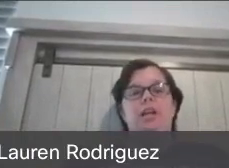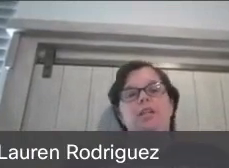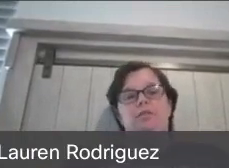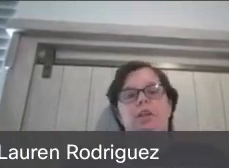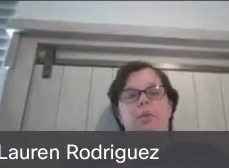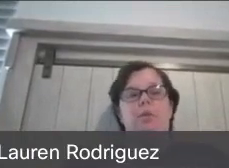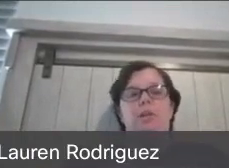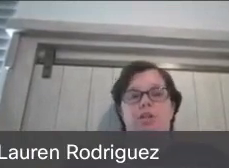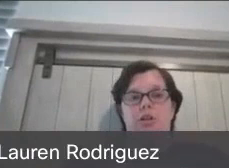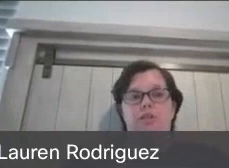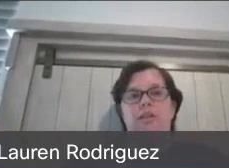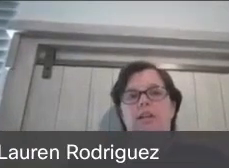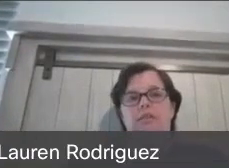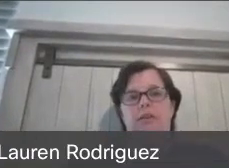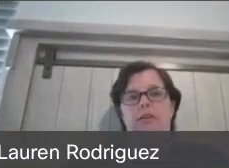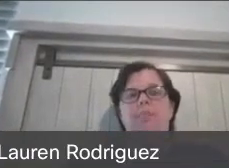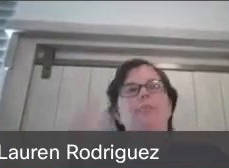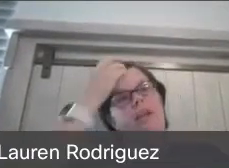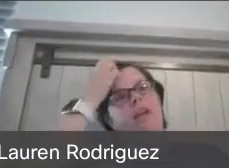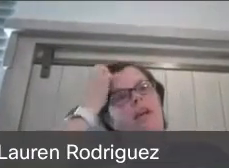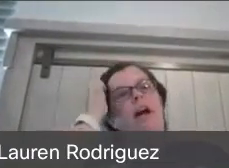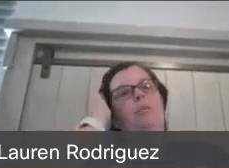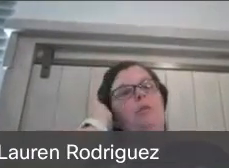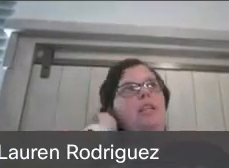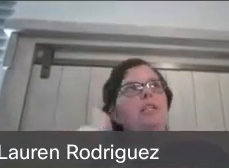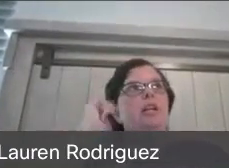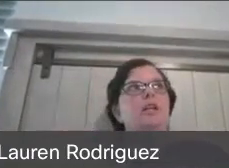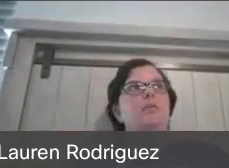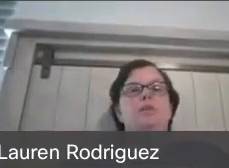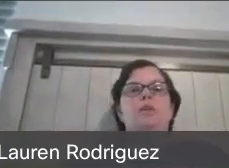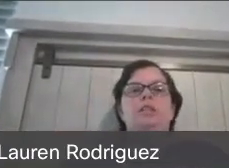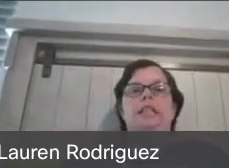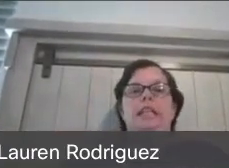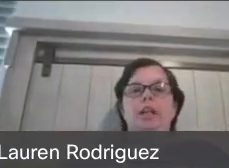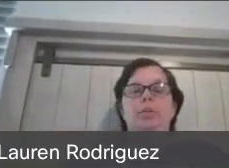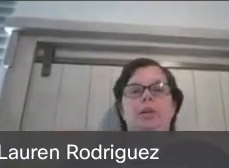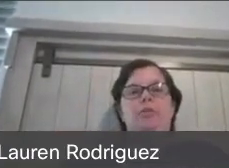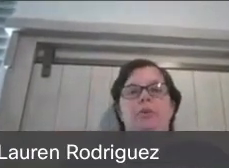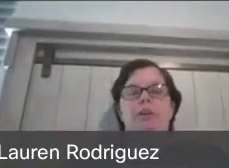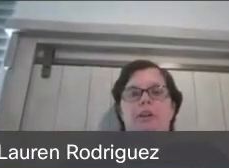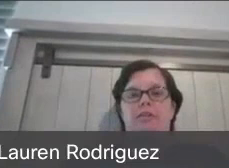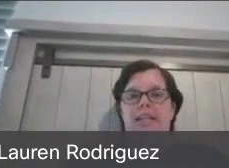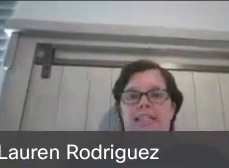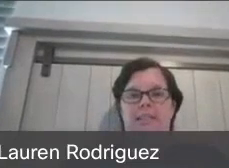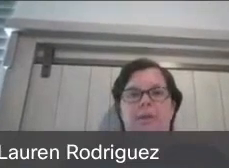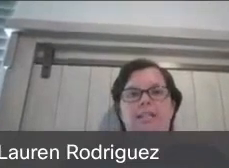The clients should really be the one in charge of the interview. So I started with SOAR just a little bit before the COVID-19